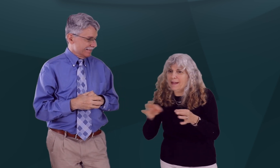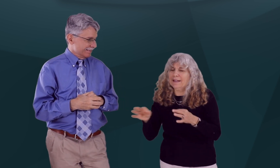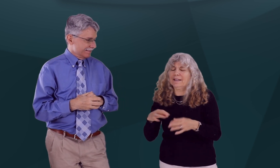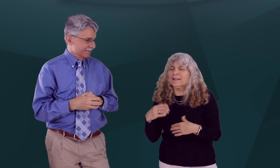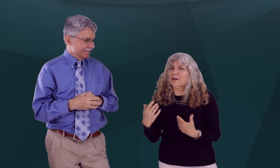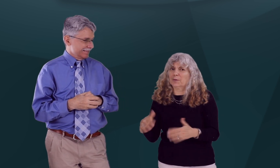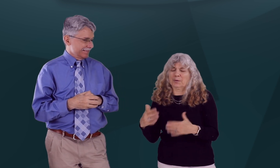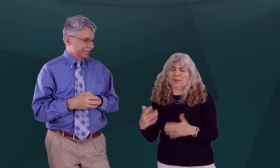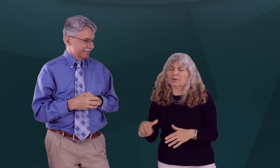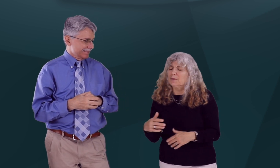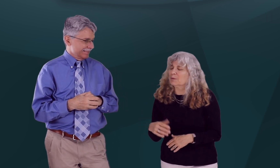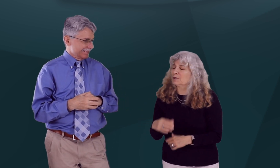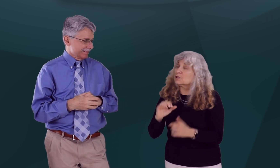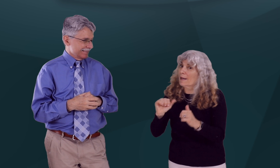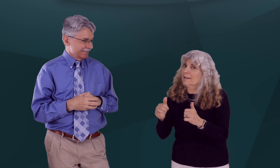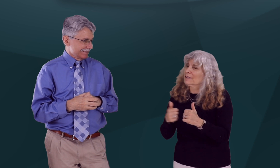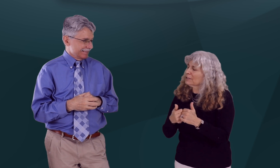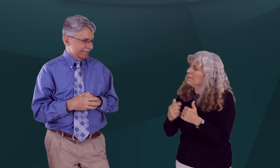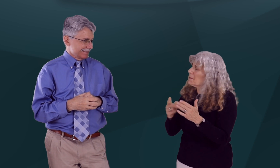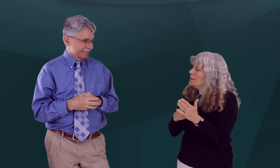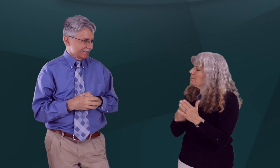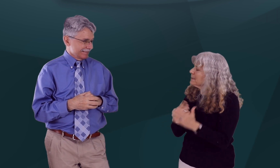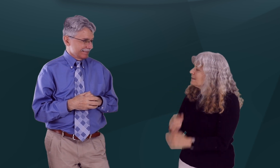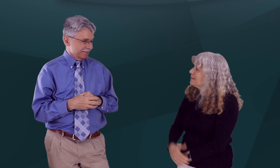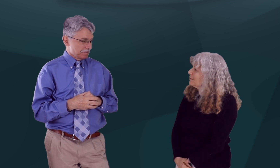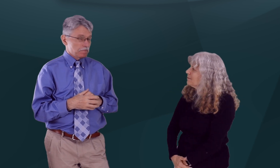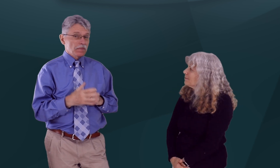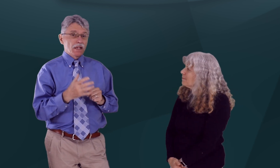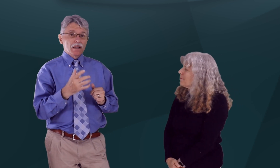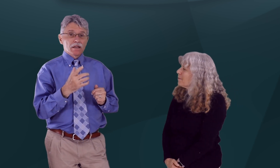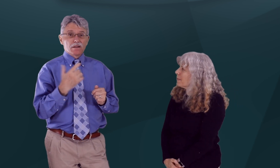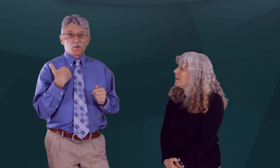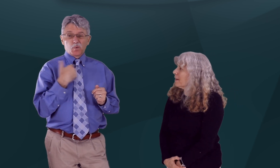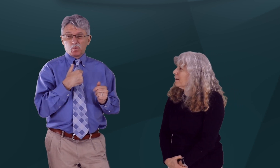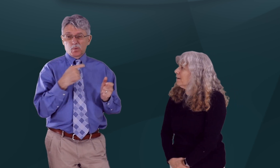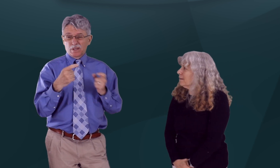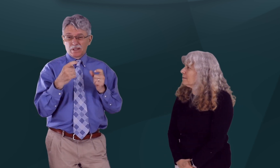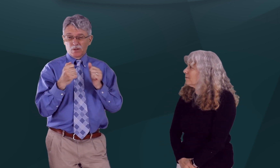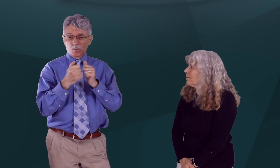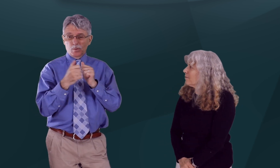You have to find different ways of explaining how to do a task, which can be challenging.